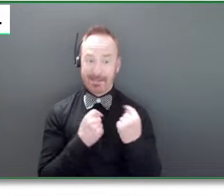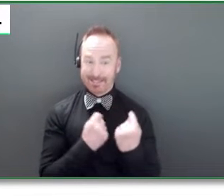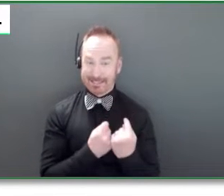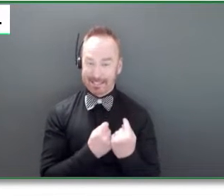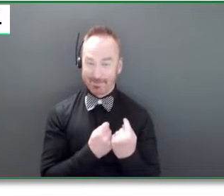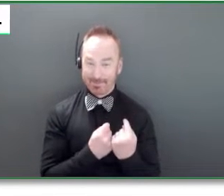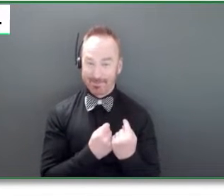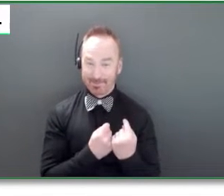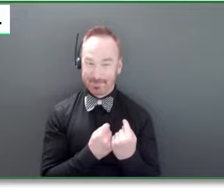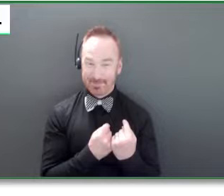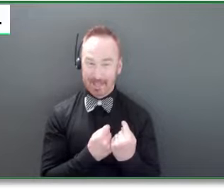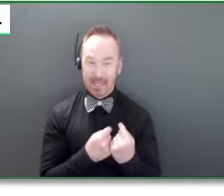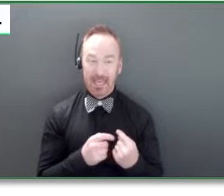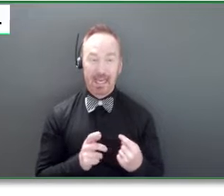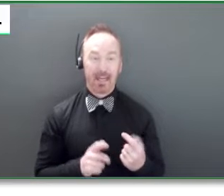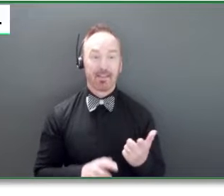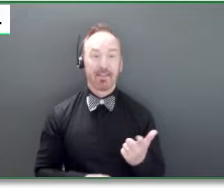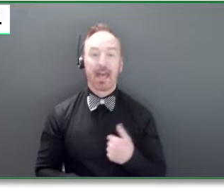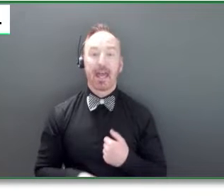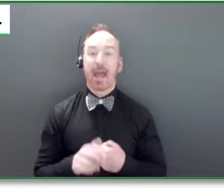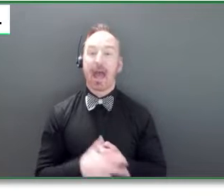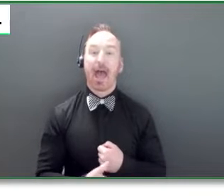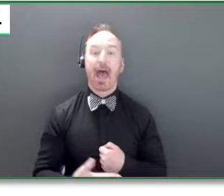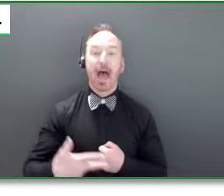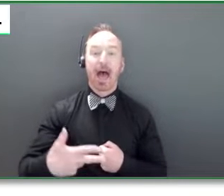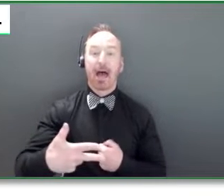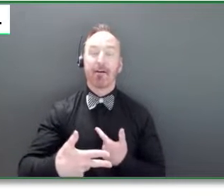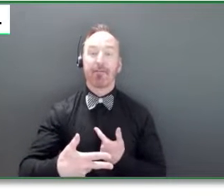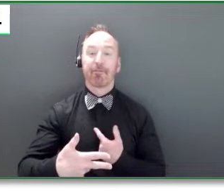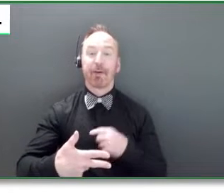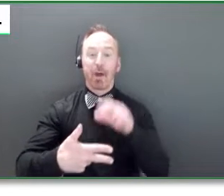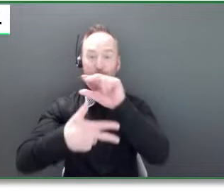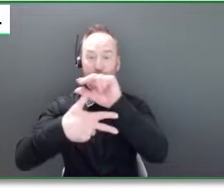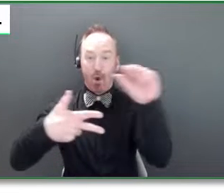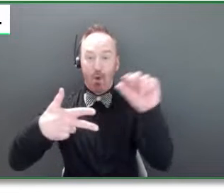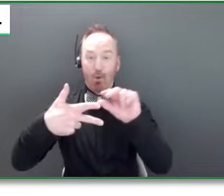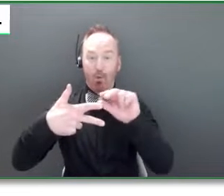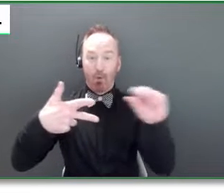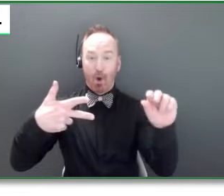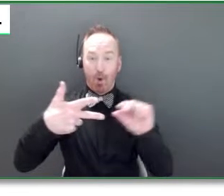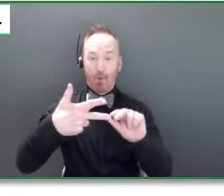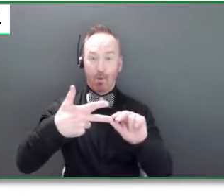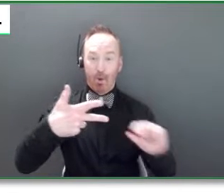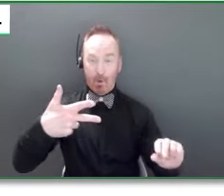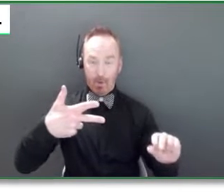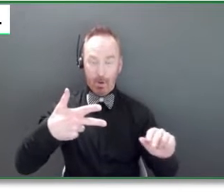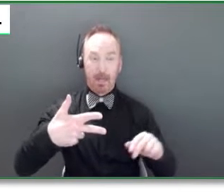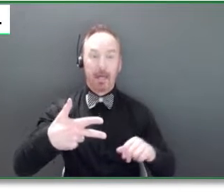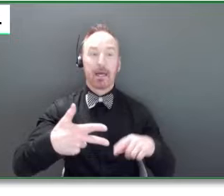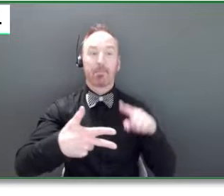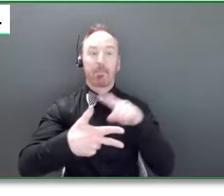They're arranged in three rows. In the top row we have Yashoda,